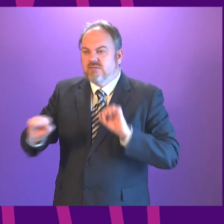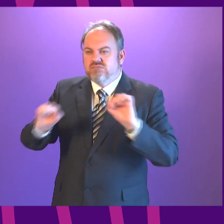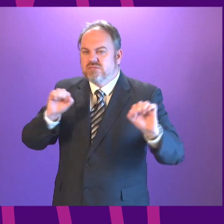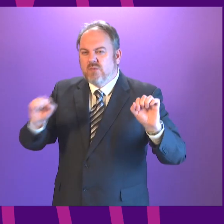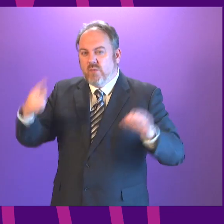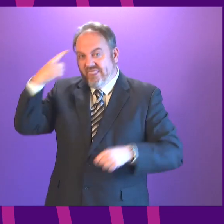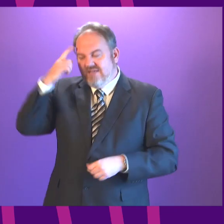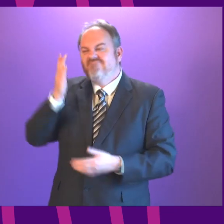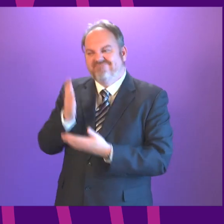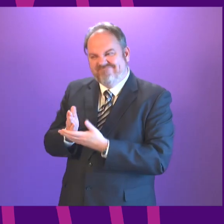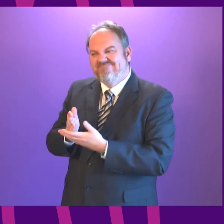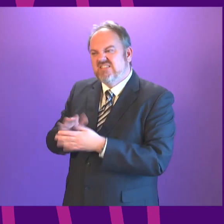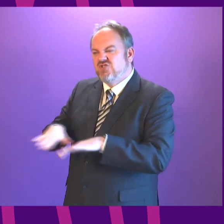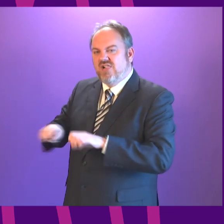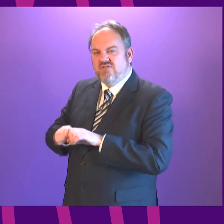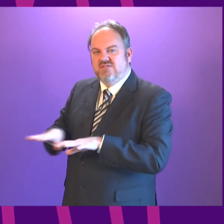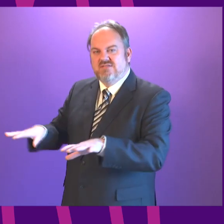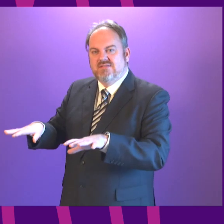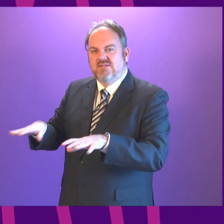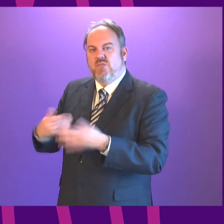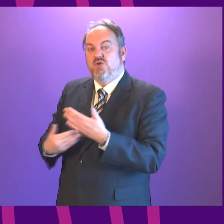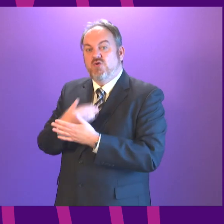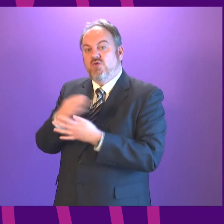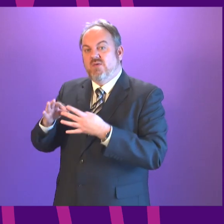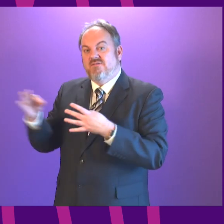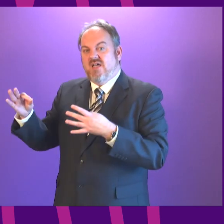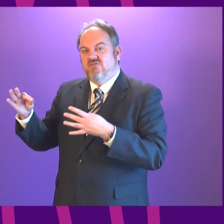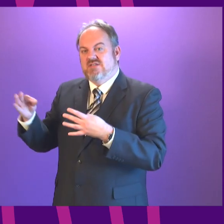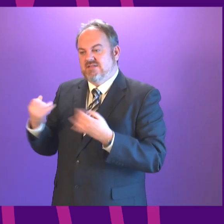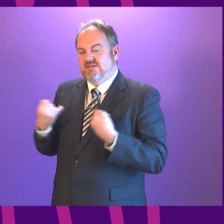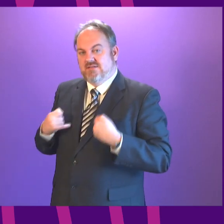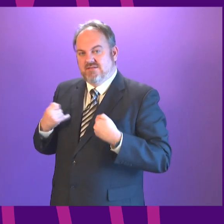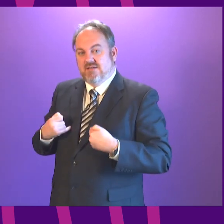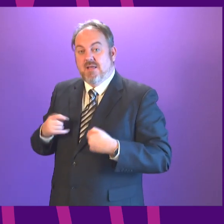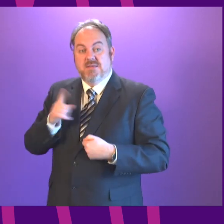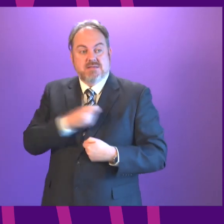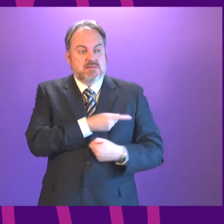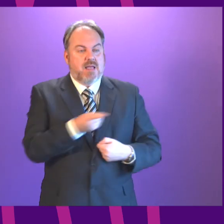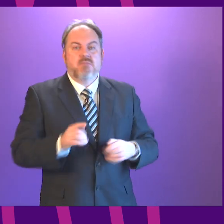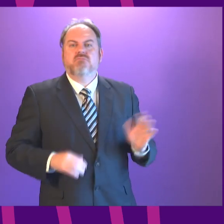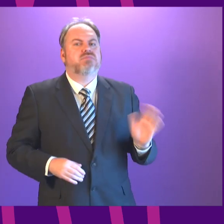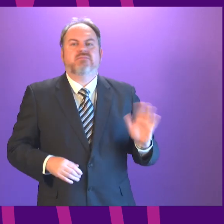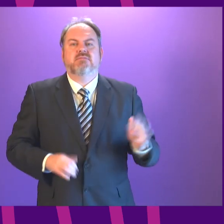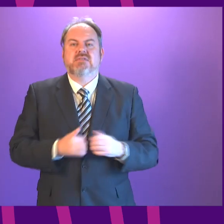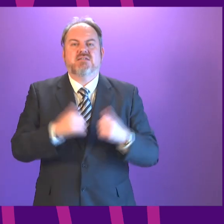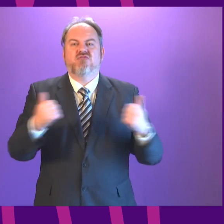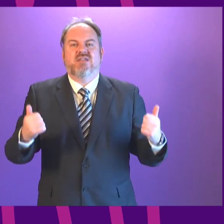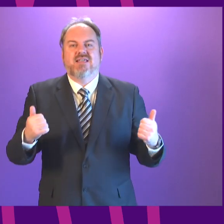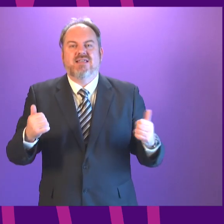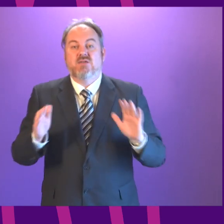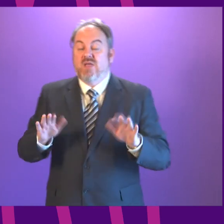is the case and some that it is not. We therefore need to wait and see what consensus will emerge.